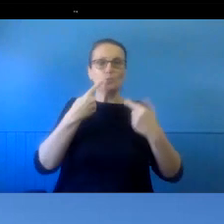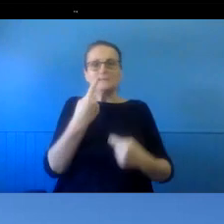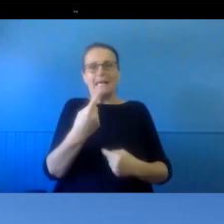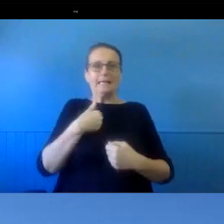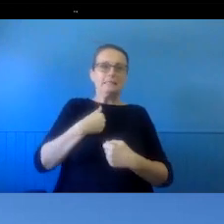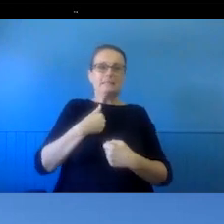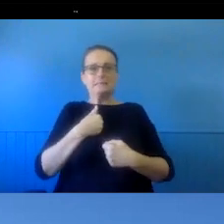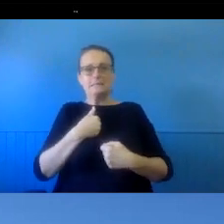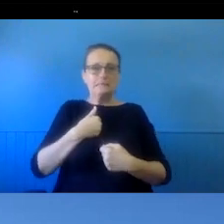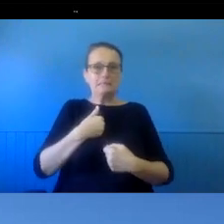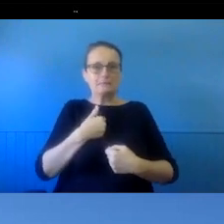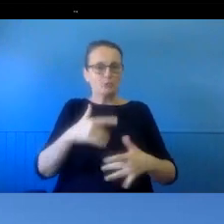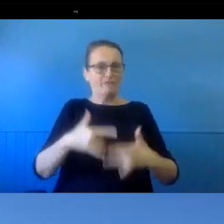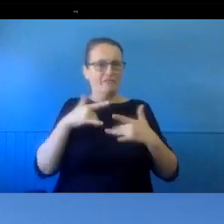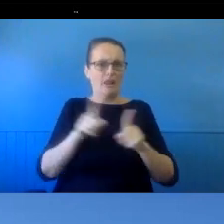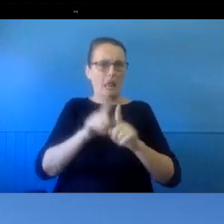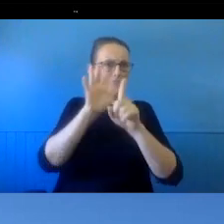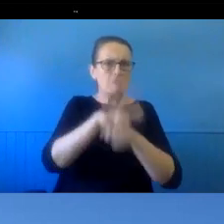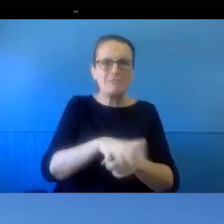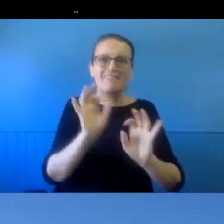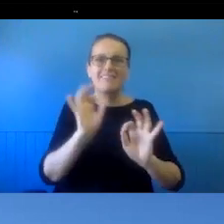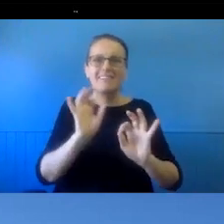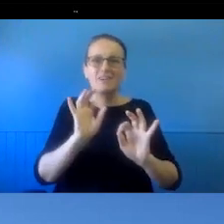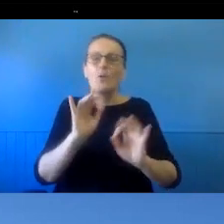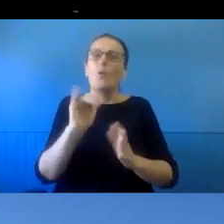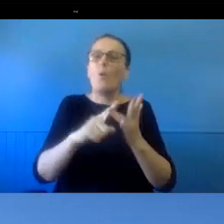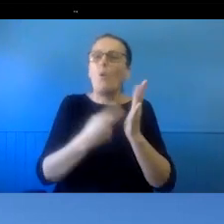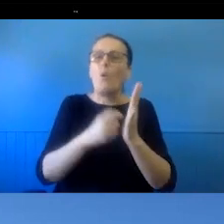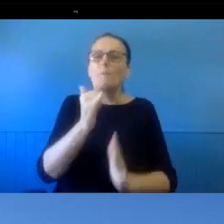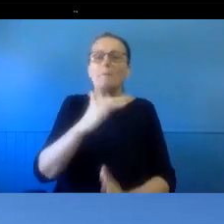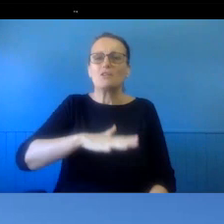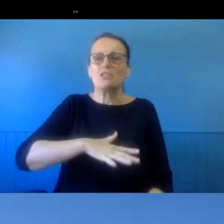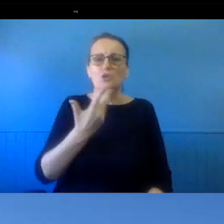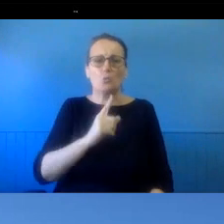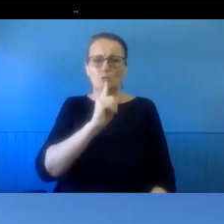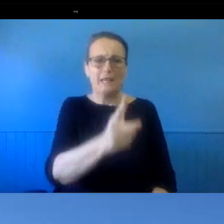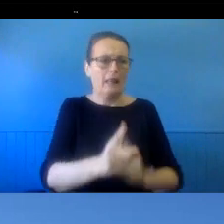that they might want - might not want to give orders because that